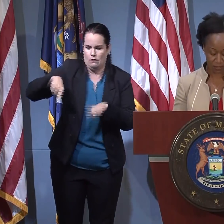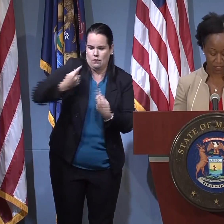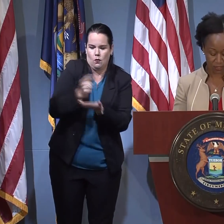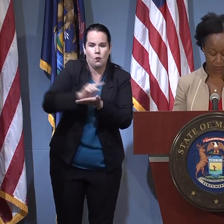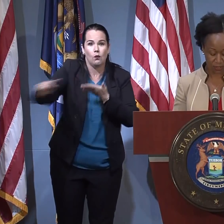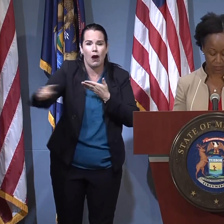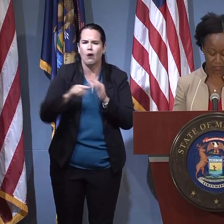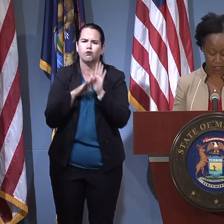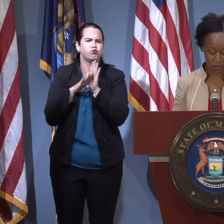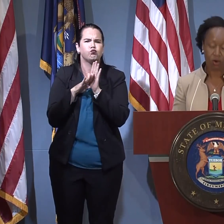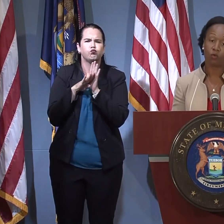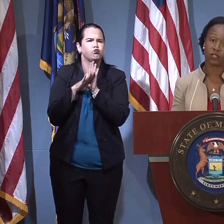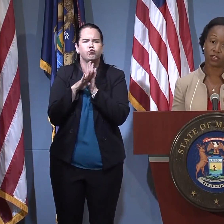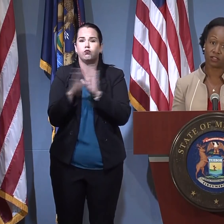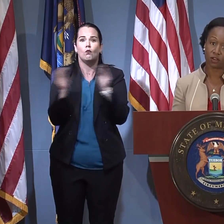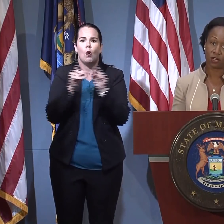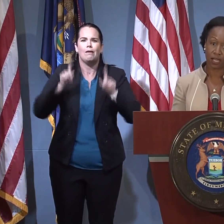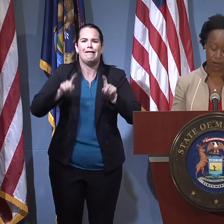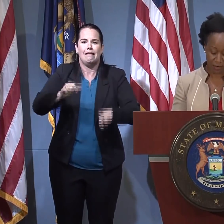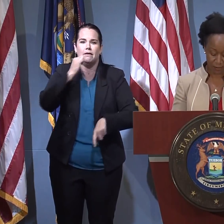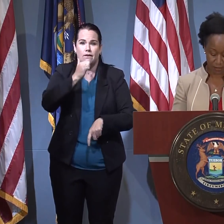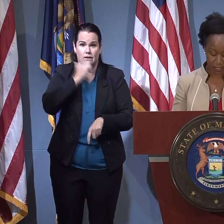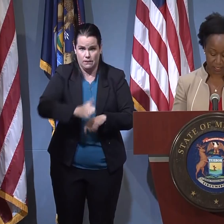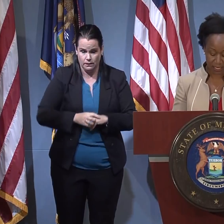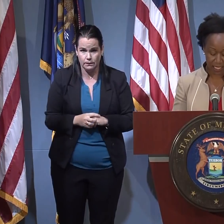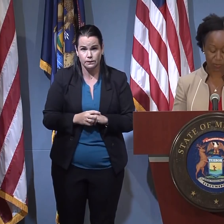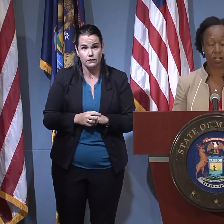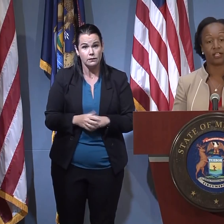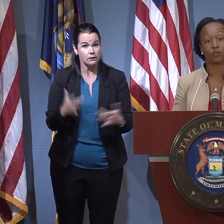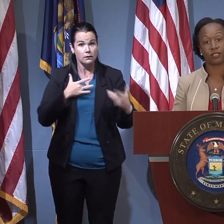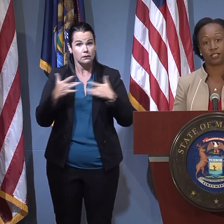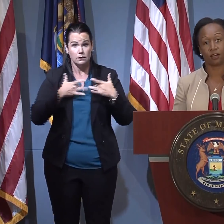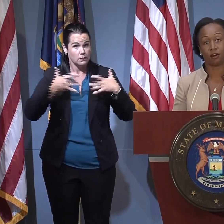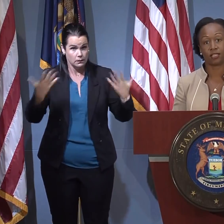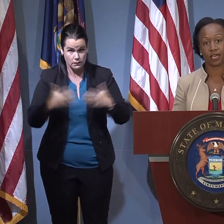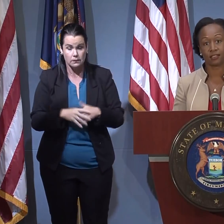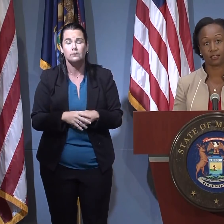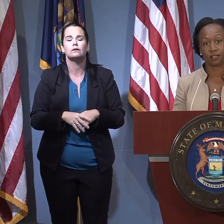TESTING NUMBERS BE OVER 21,000 TESTS PER DAY OVER THIS PAST WEAK AND THIS CONTINUES TO